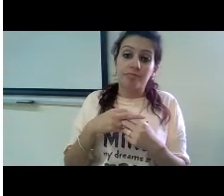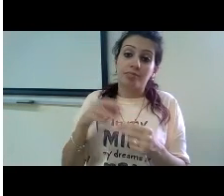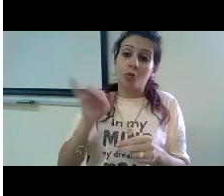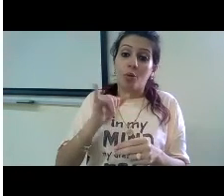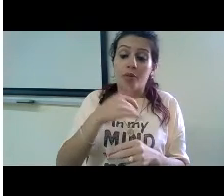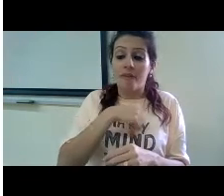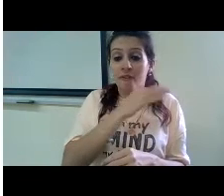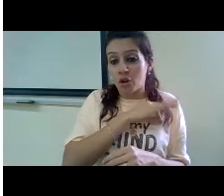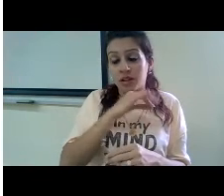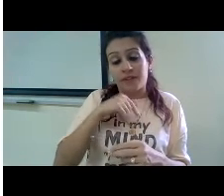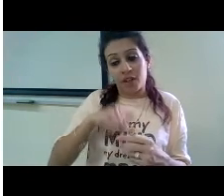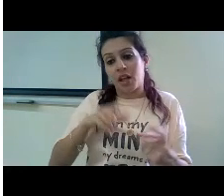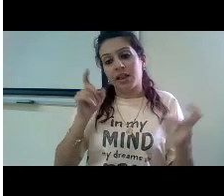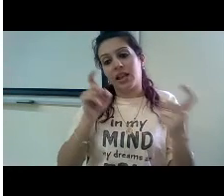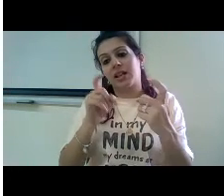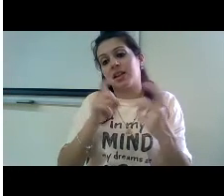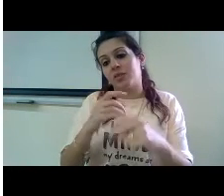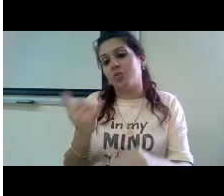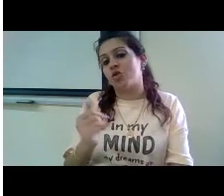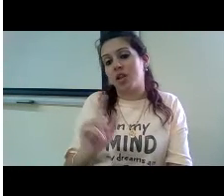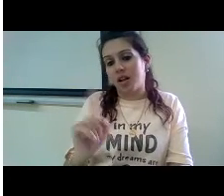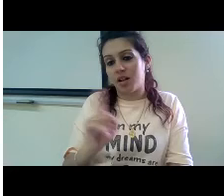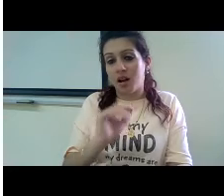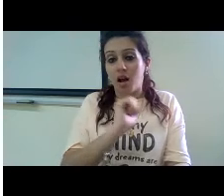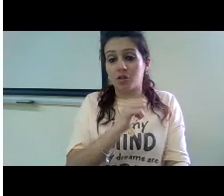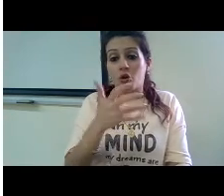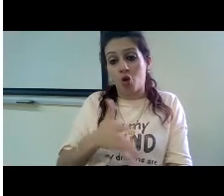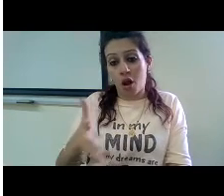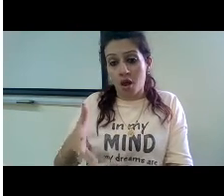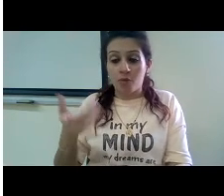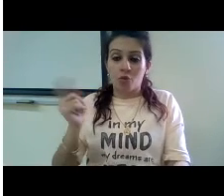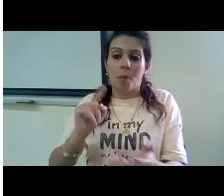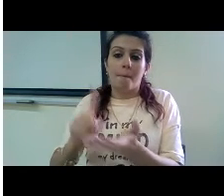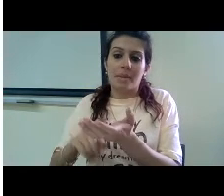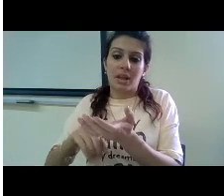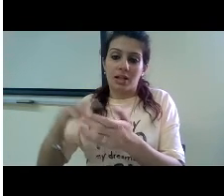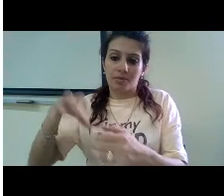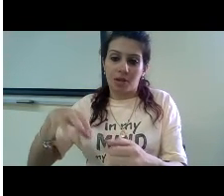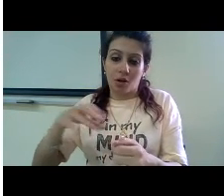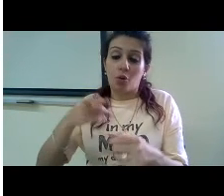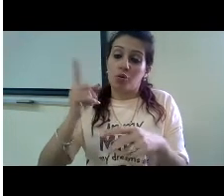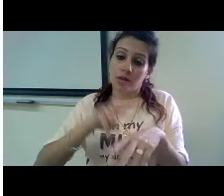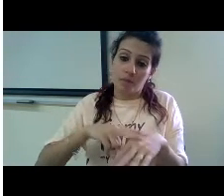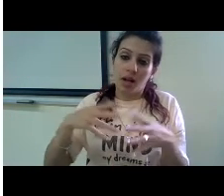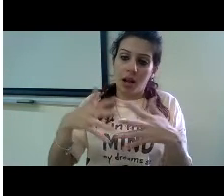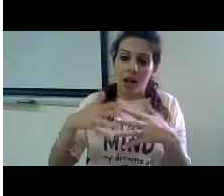children's academic development, but also we focus on social, emotional,